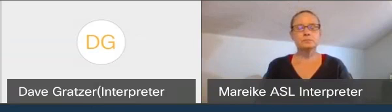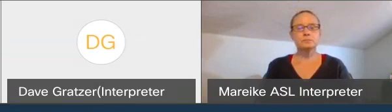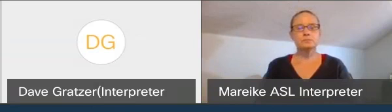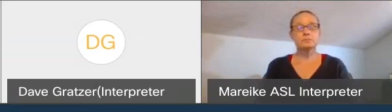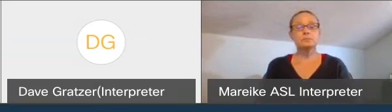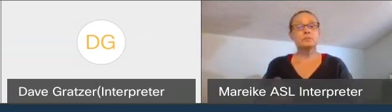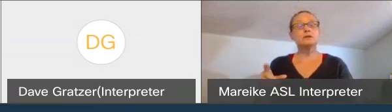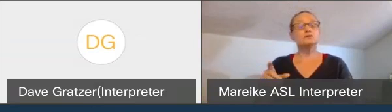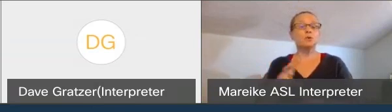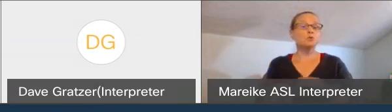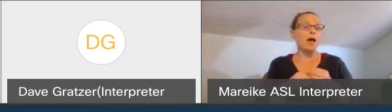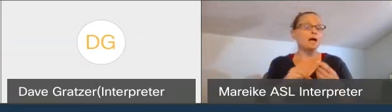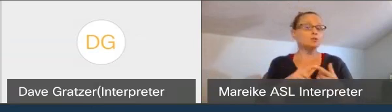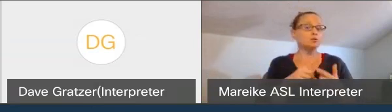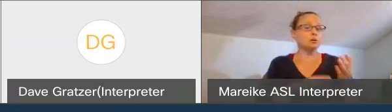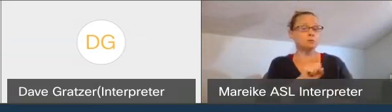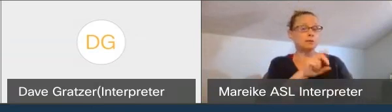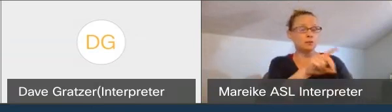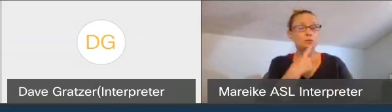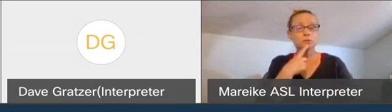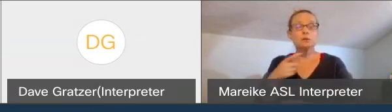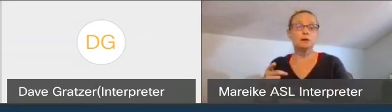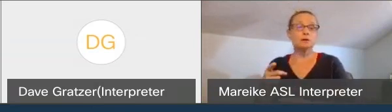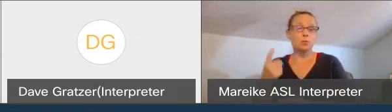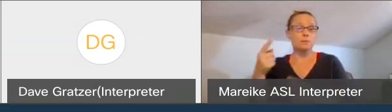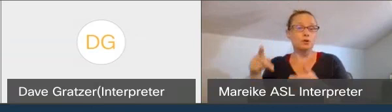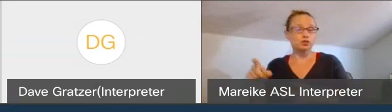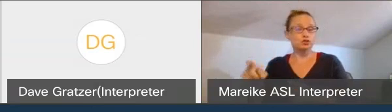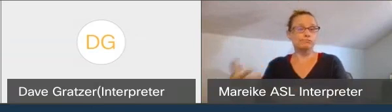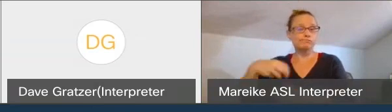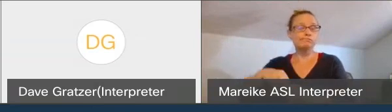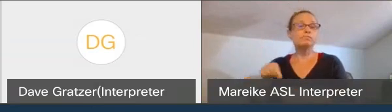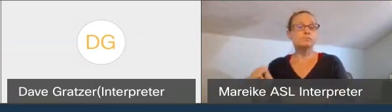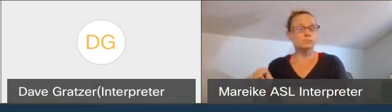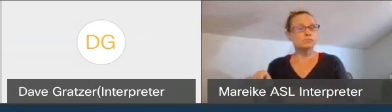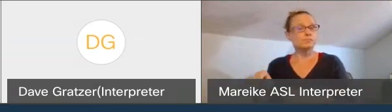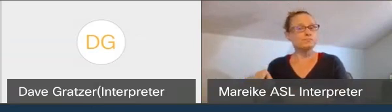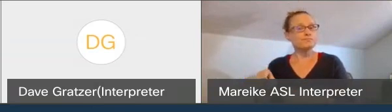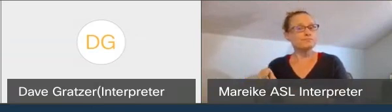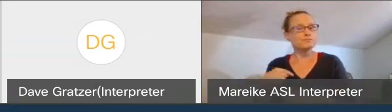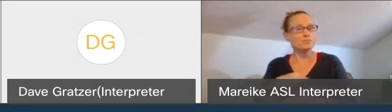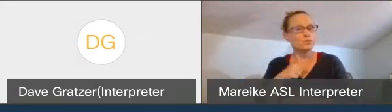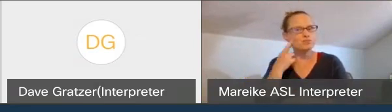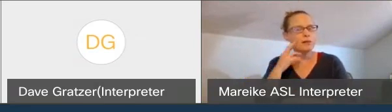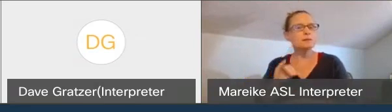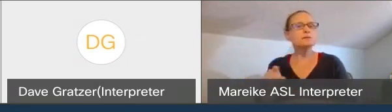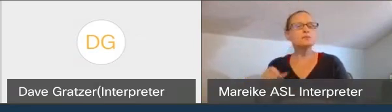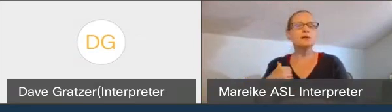that San Diego has said is a player to bring in, um, we found that we have a-- we found a Resource Outreach Coordinator,